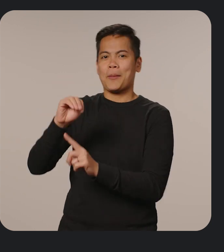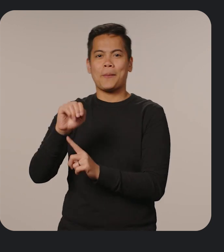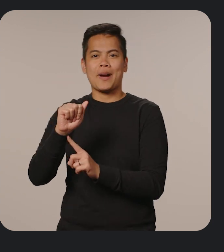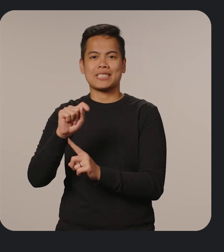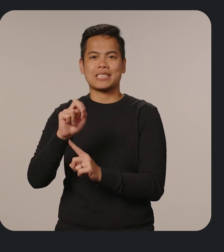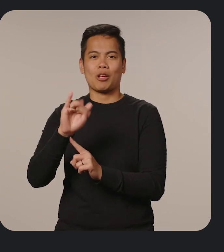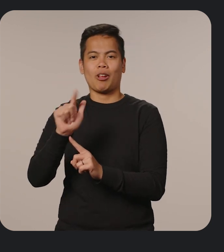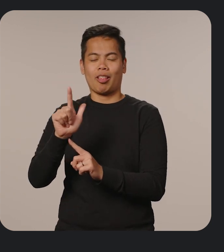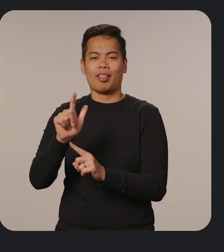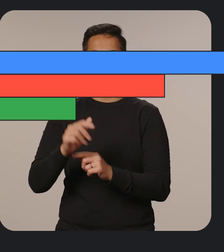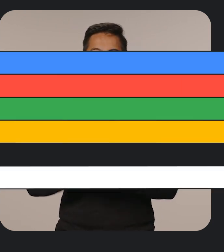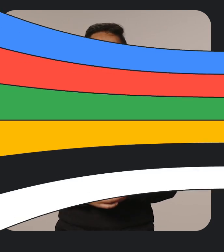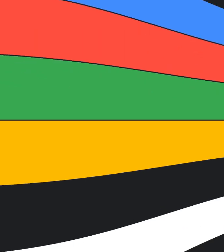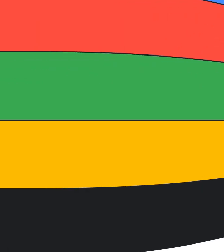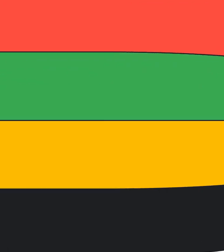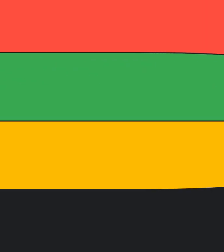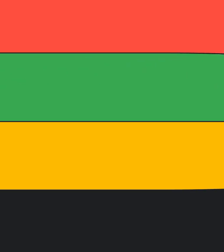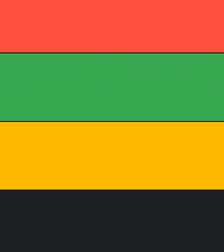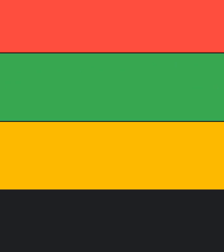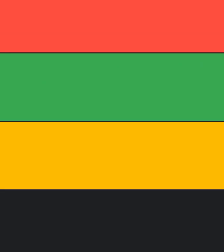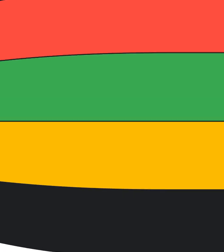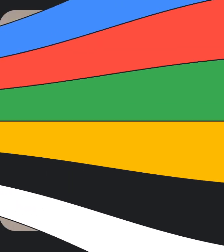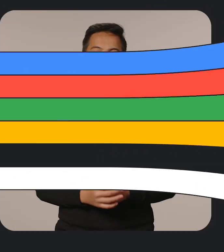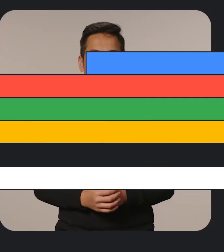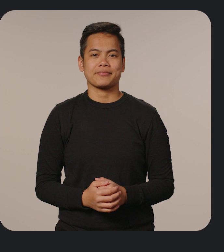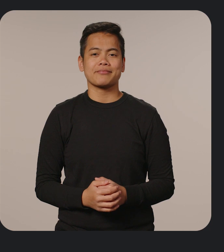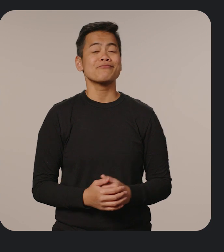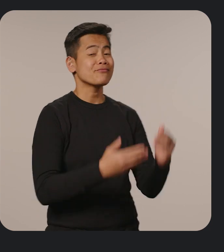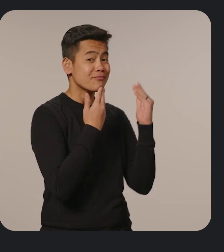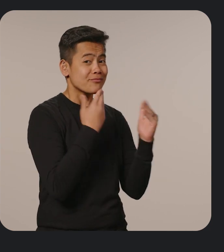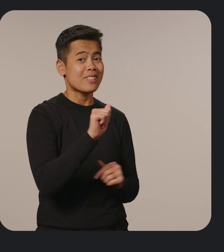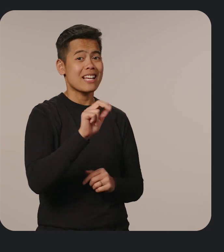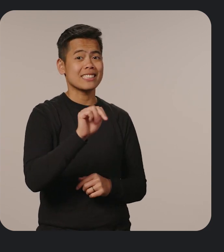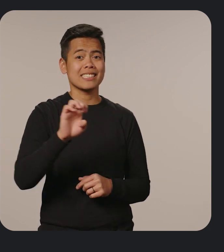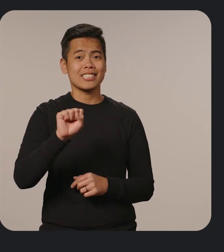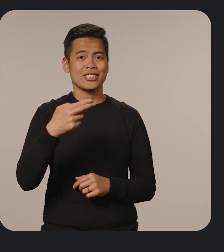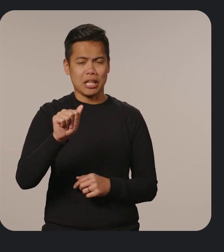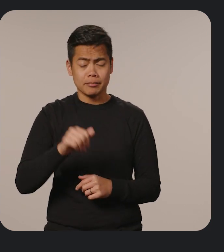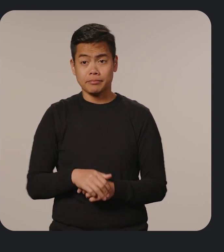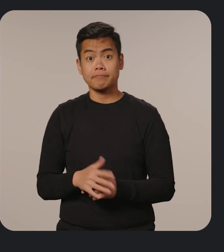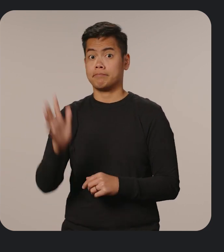Thanks, Aneesha. In 2020, design teams across Google came together to collaborate on a new design.